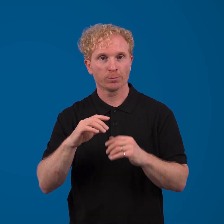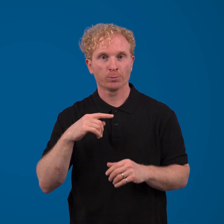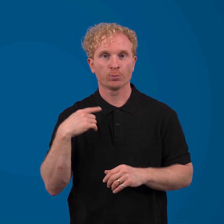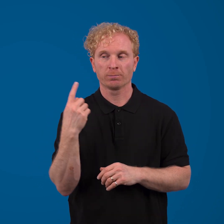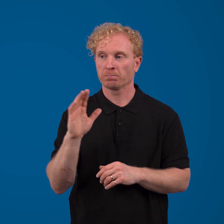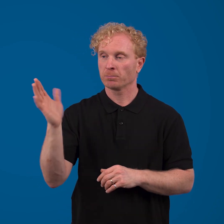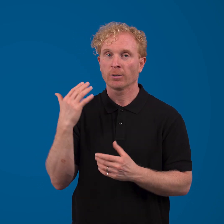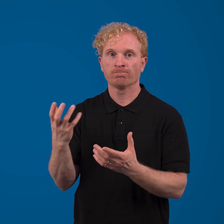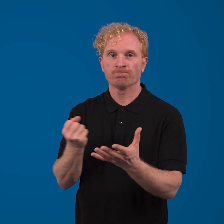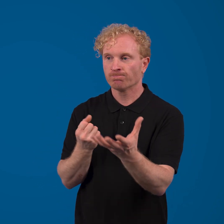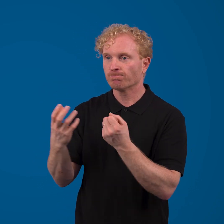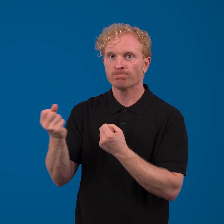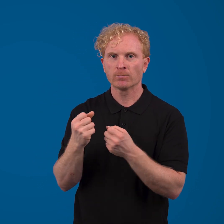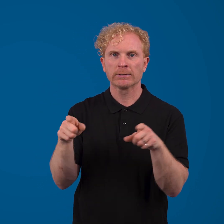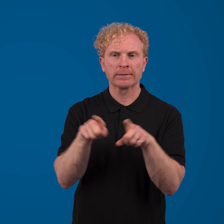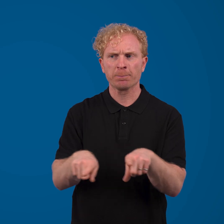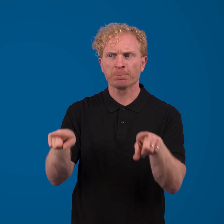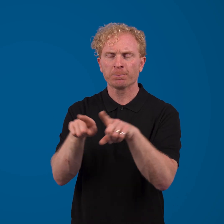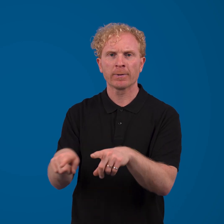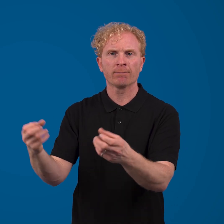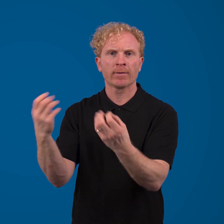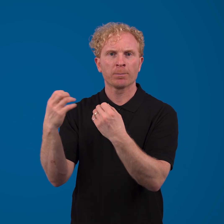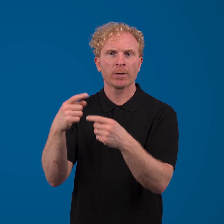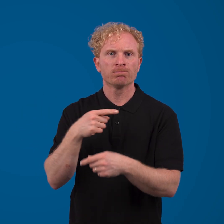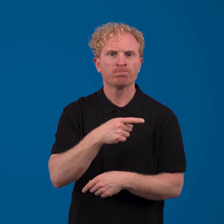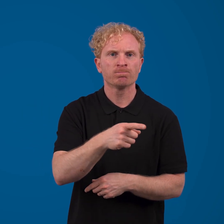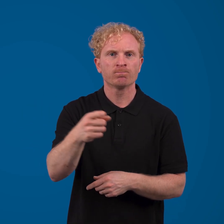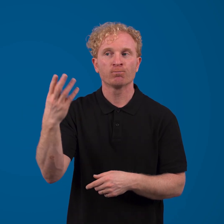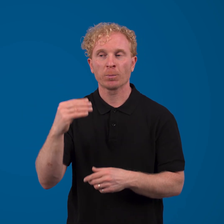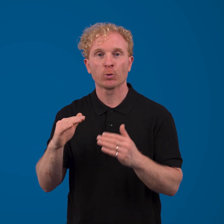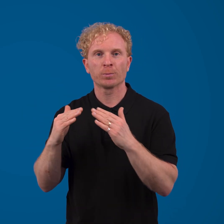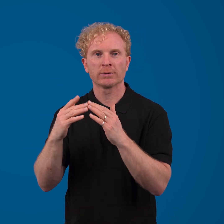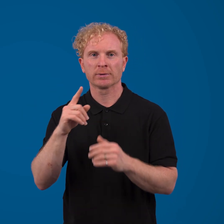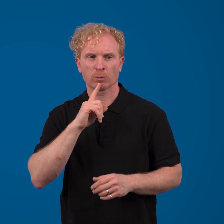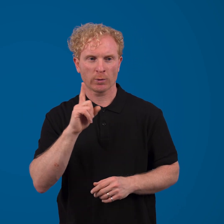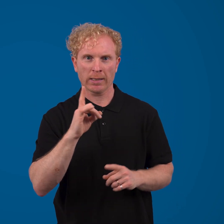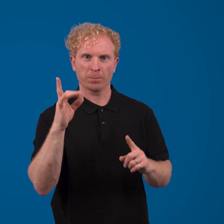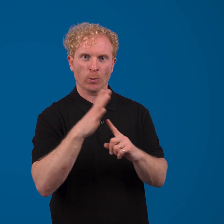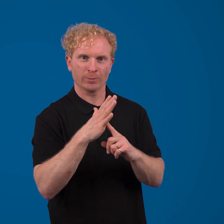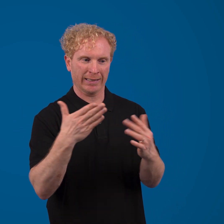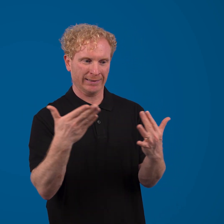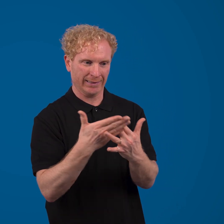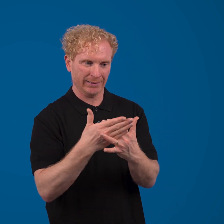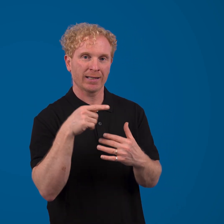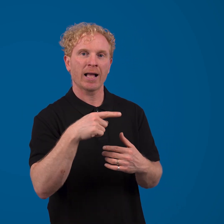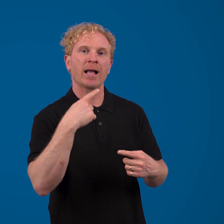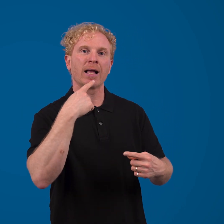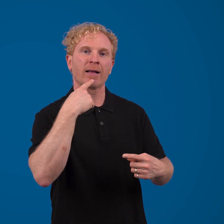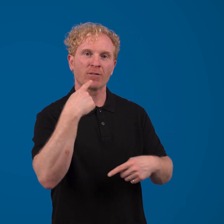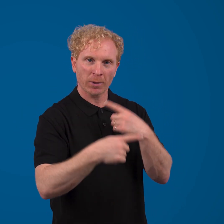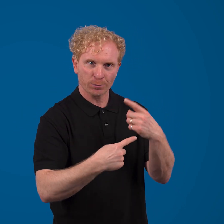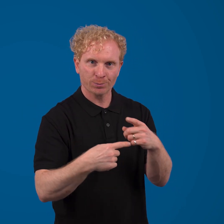We received consistent feedback from the community about the importance of accessible information